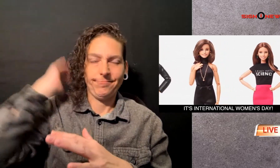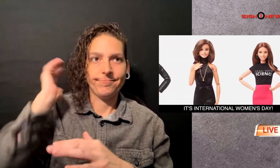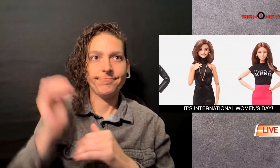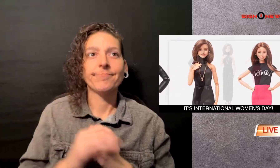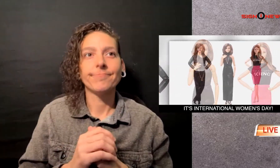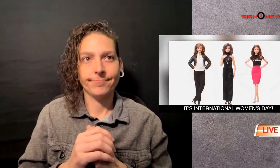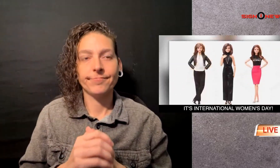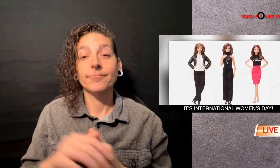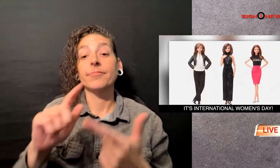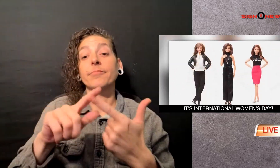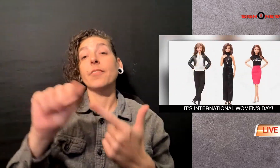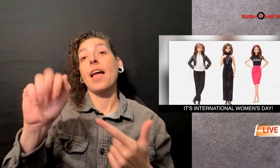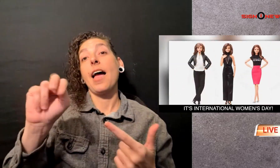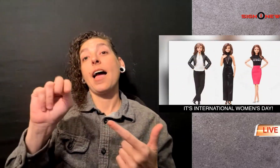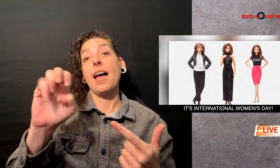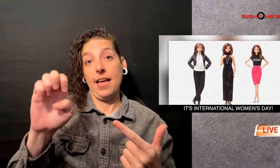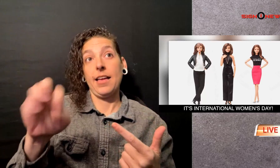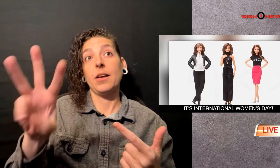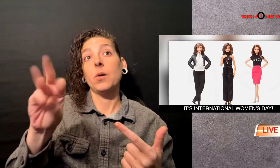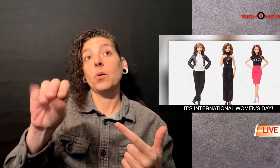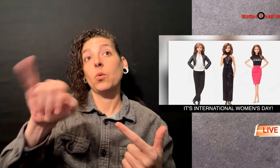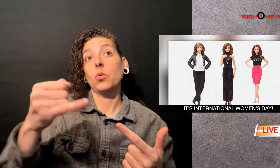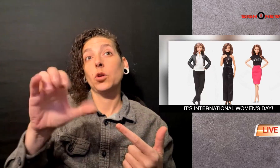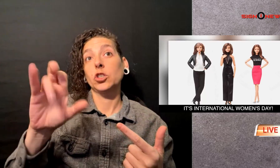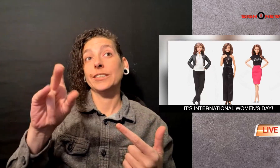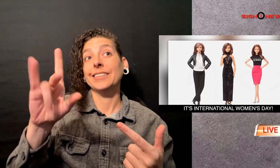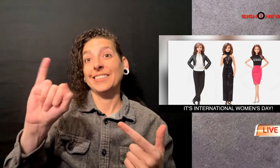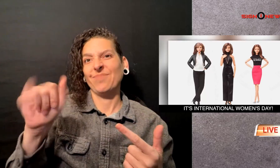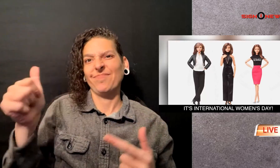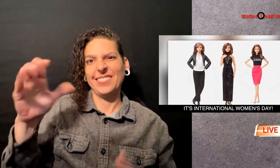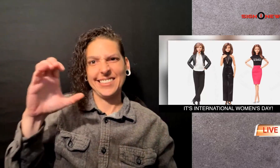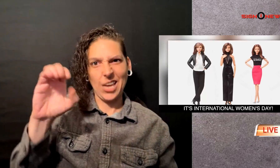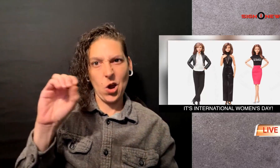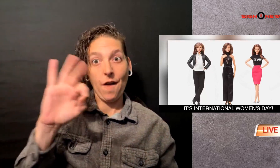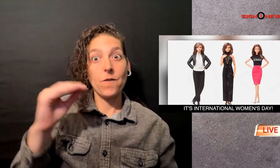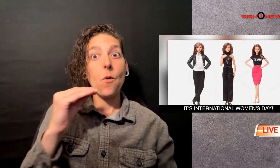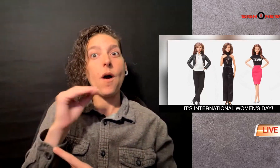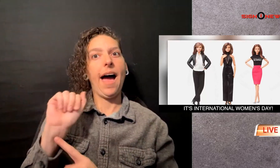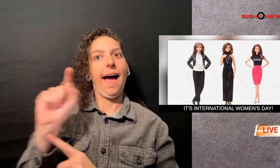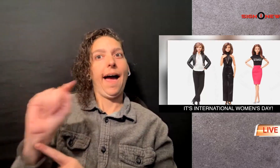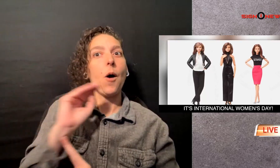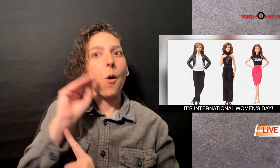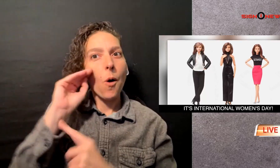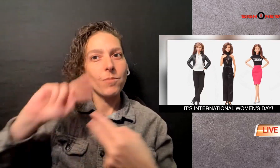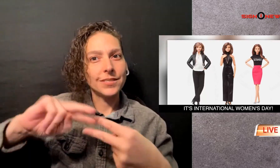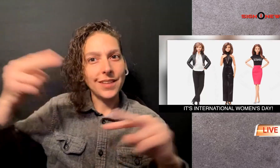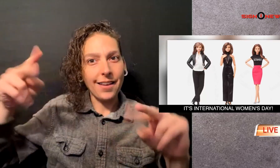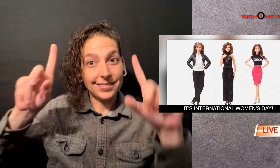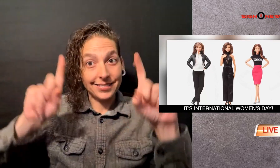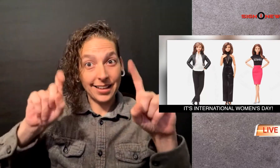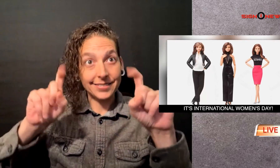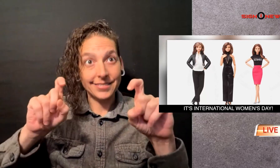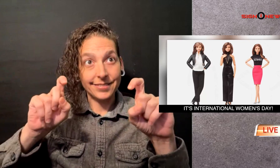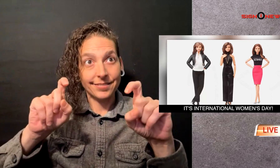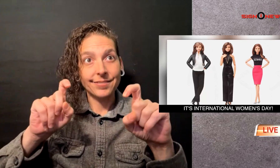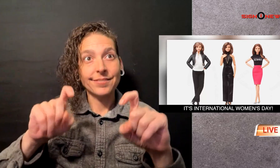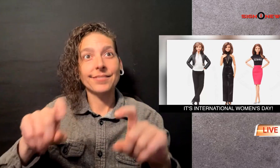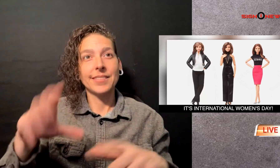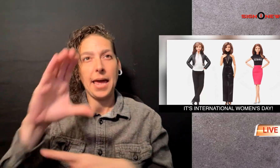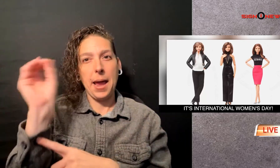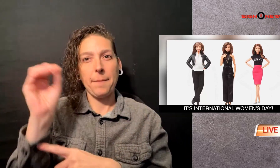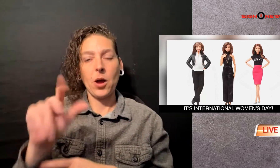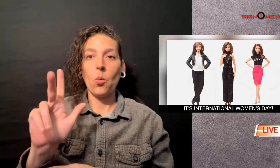Anne Wojcicki is the CEO of the at-home DNA testing company 23 and me